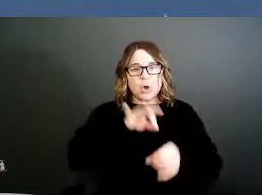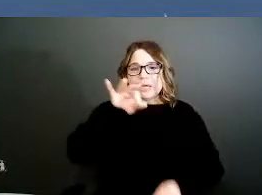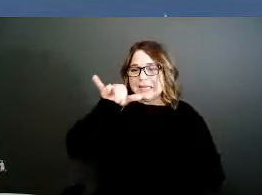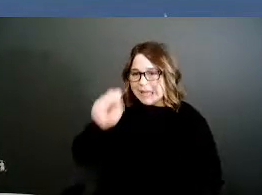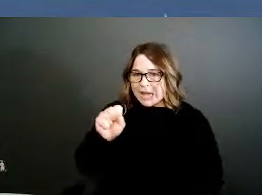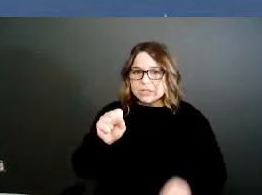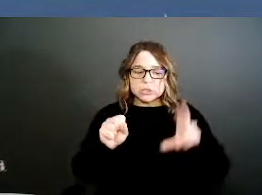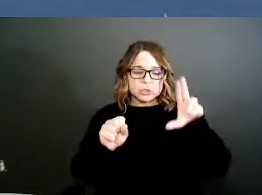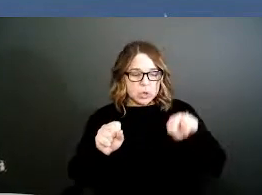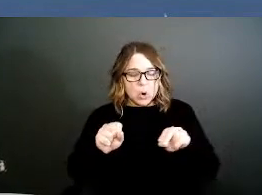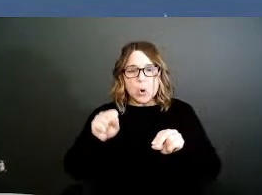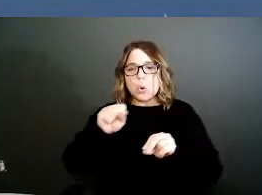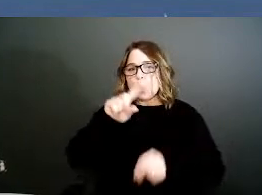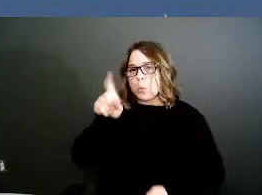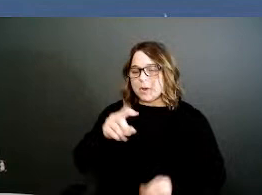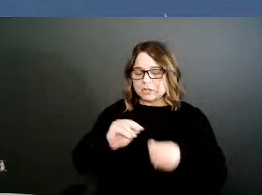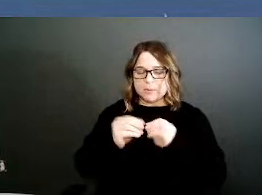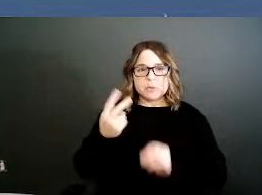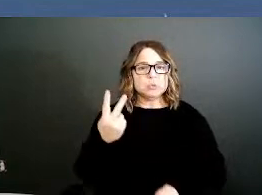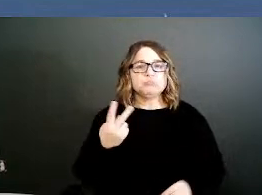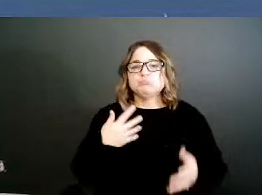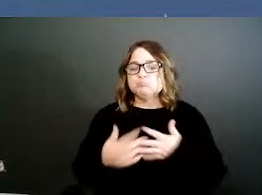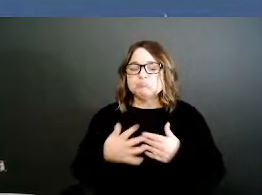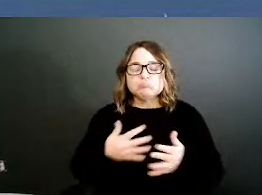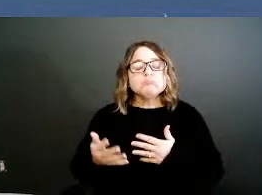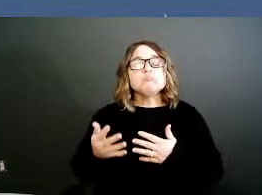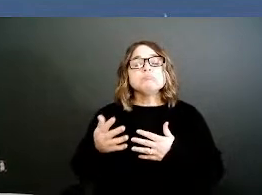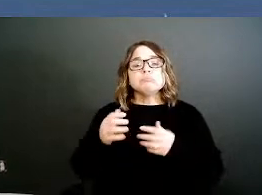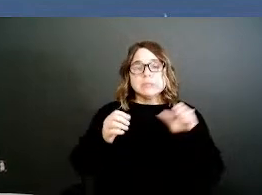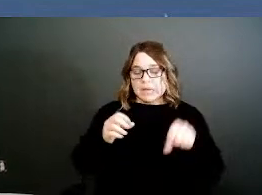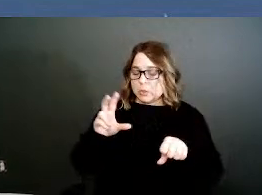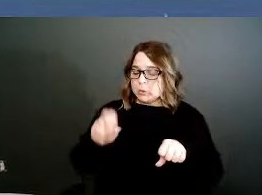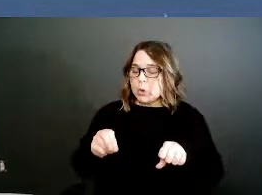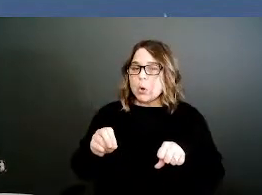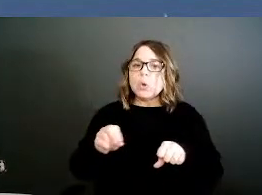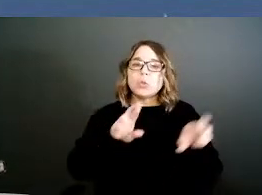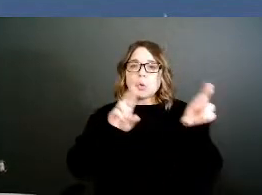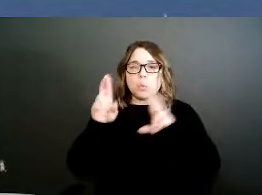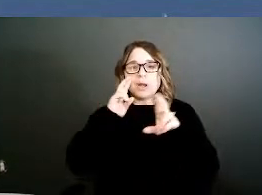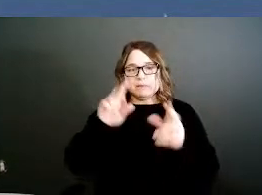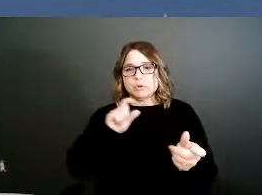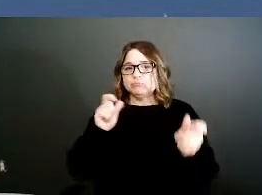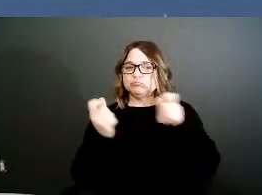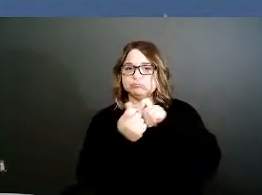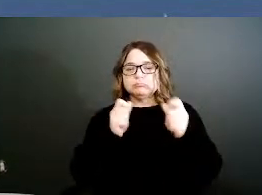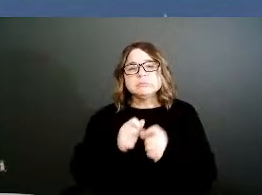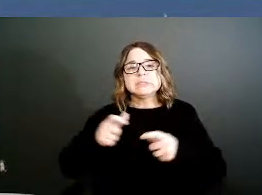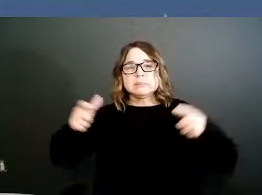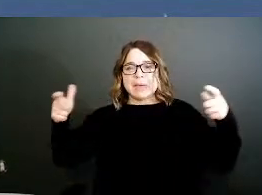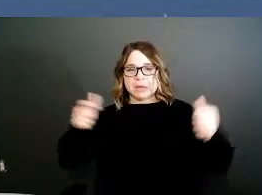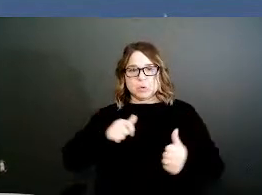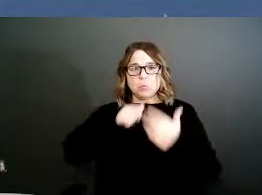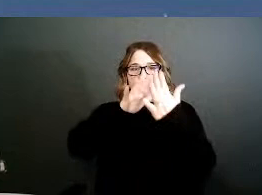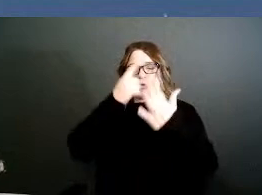THAT THE MAJORITY OF PEOPLE IN THE CITY ARE READY FOR AN IN ORDER TO ACHIEVE TRUE SAFETY, WE NEED MORE